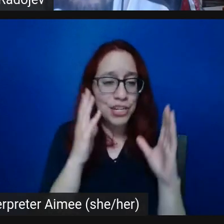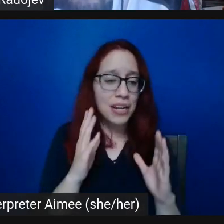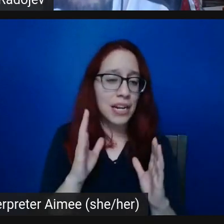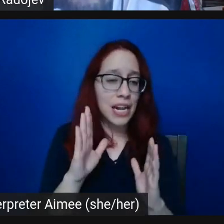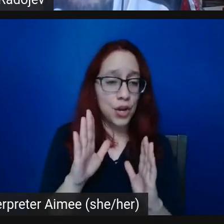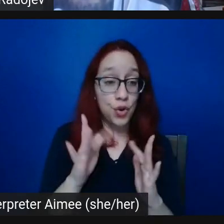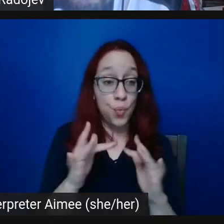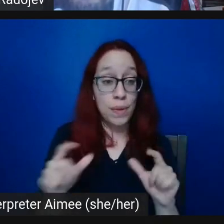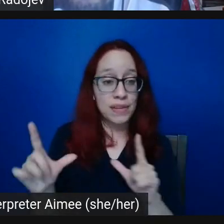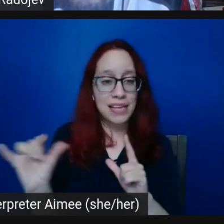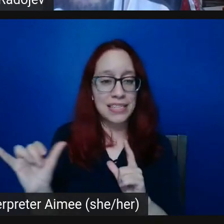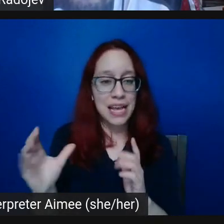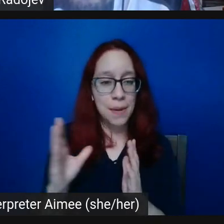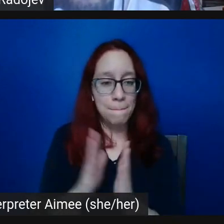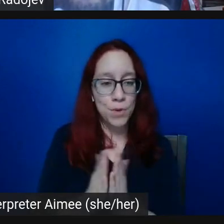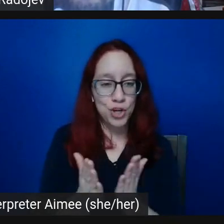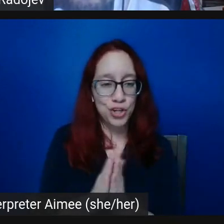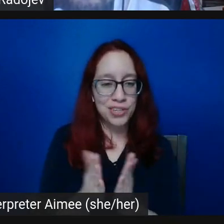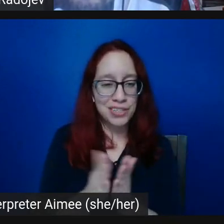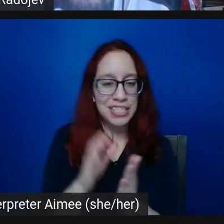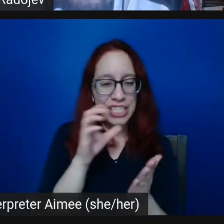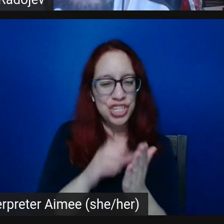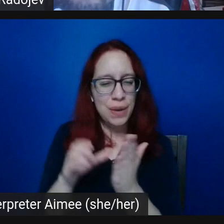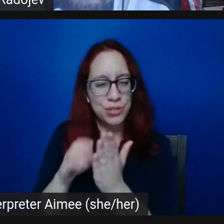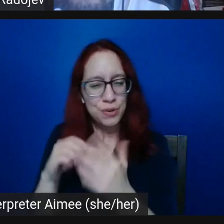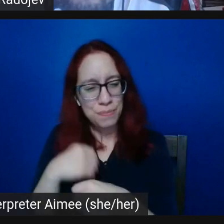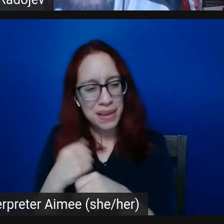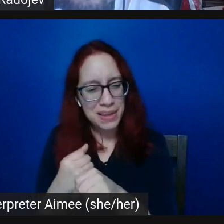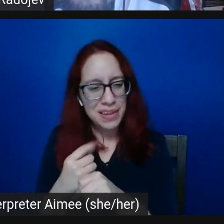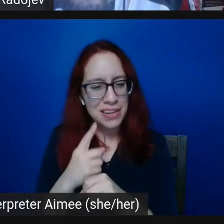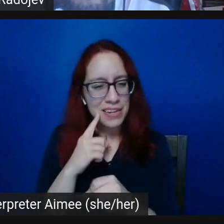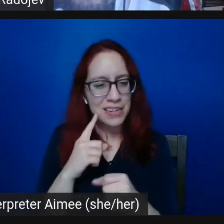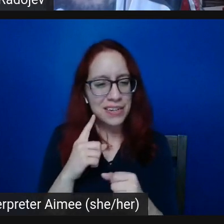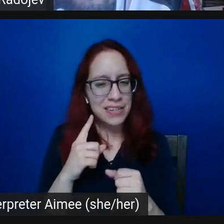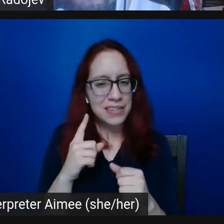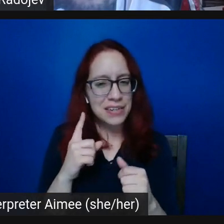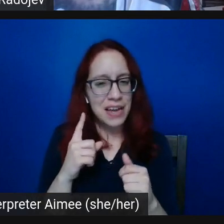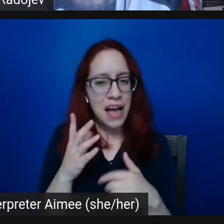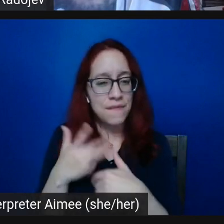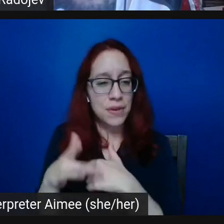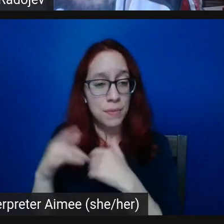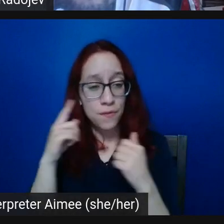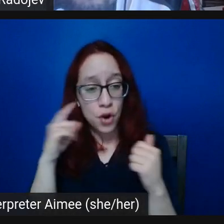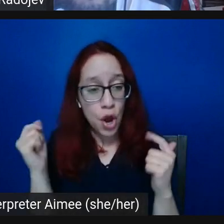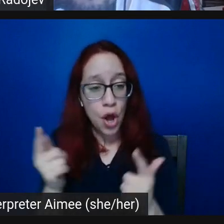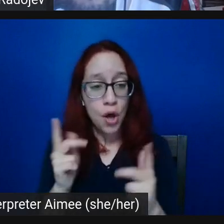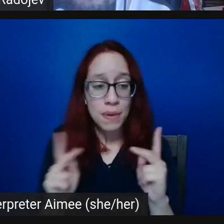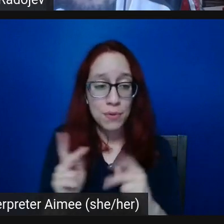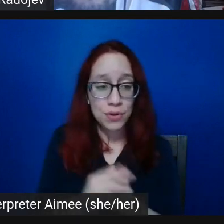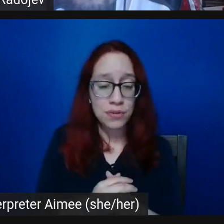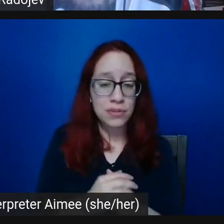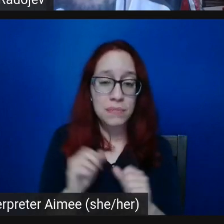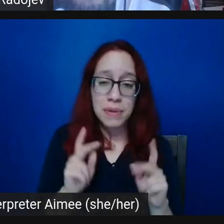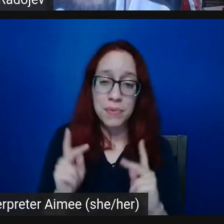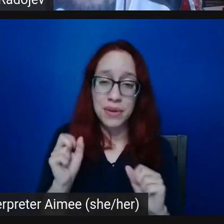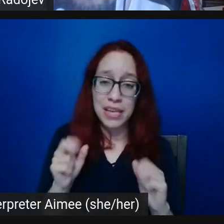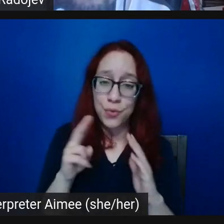Do your best to make it readily early available to all people so people can read it easily."